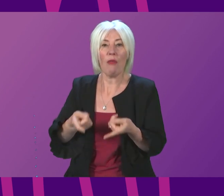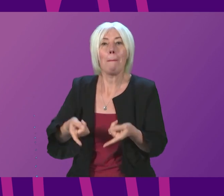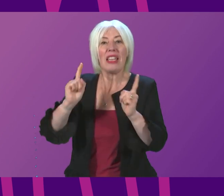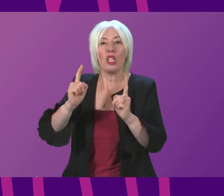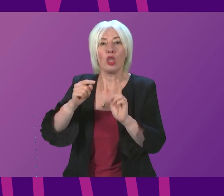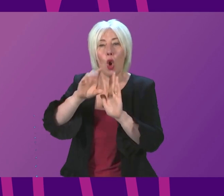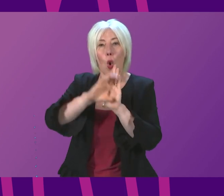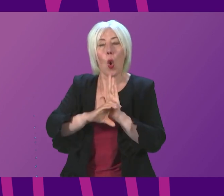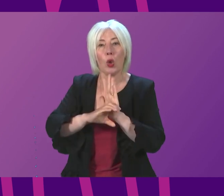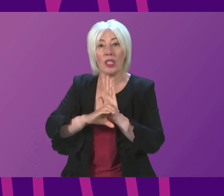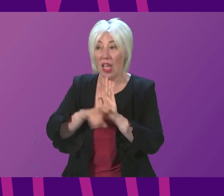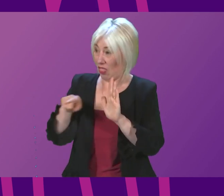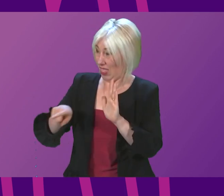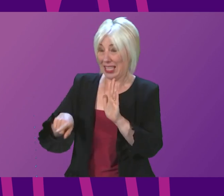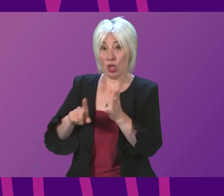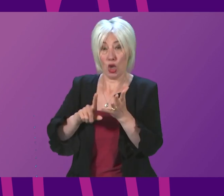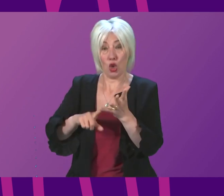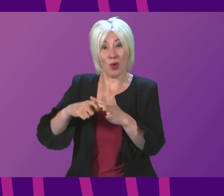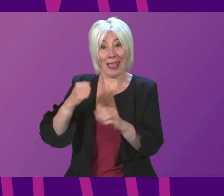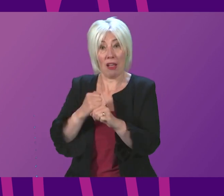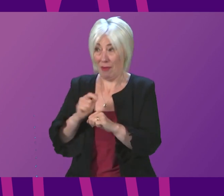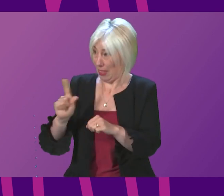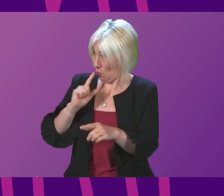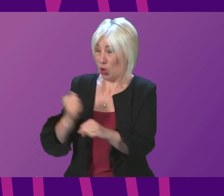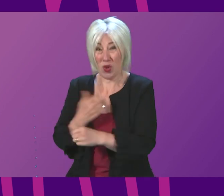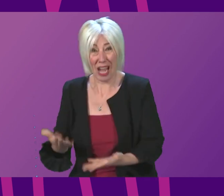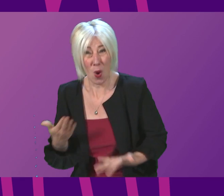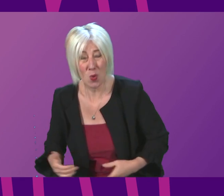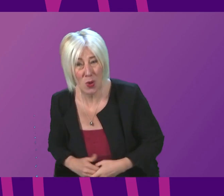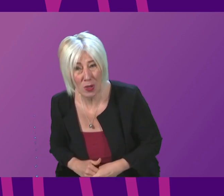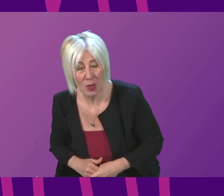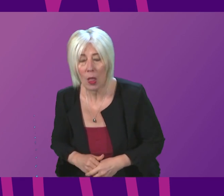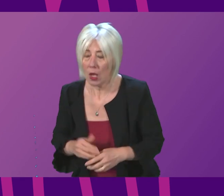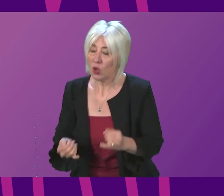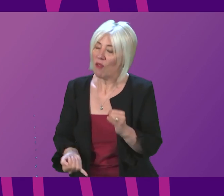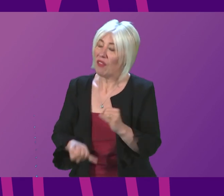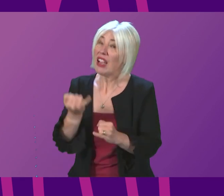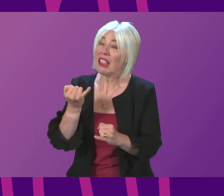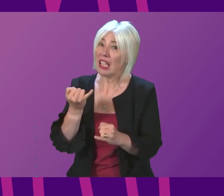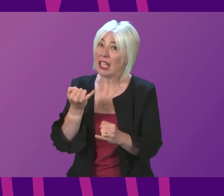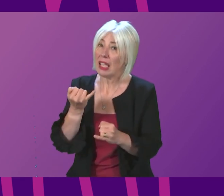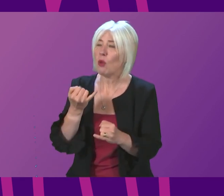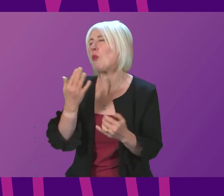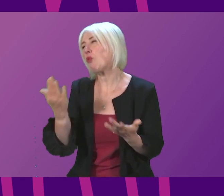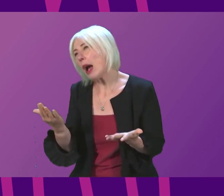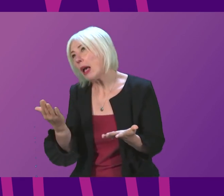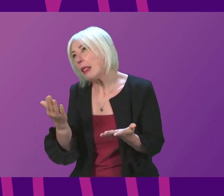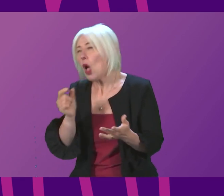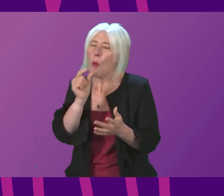That is how the UK Government is now behaving. Actually, I slightly disagree with Maggie Chapman.